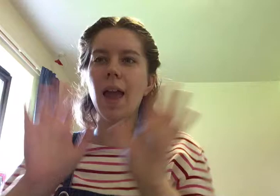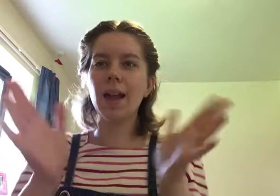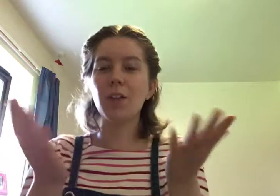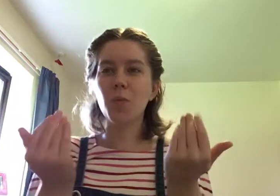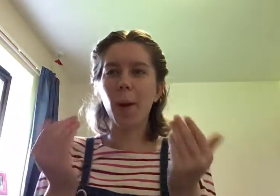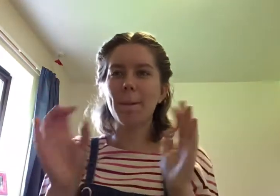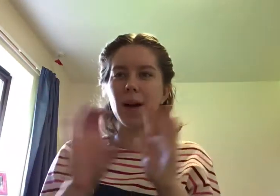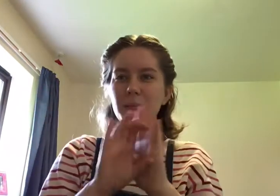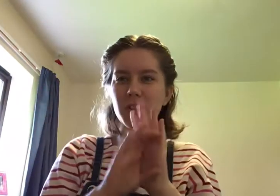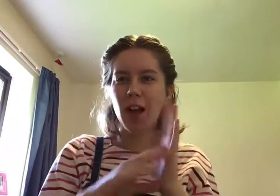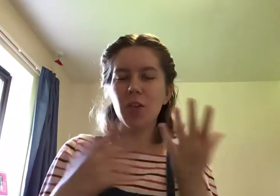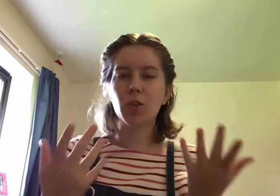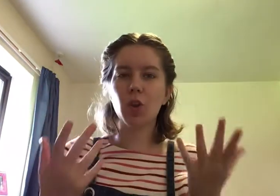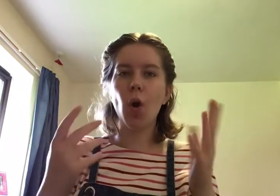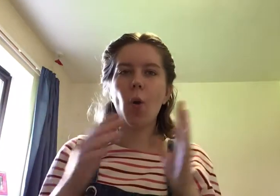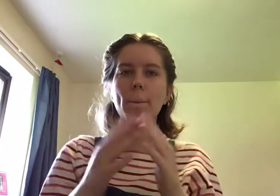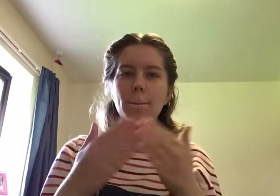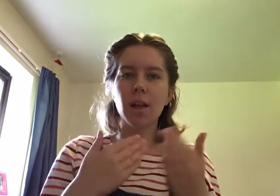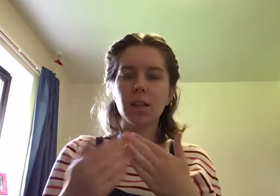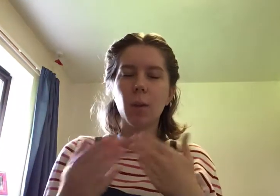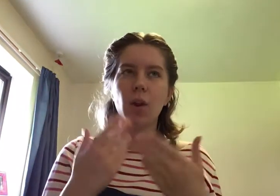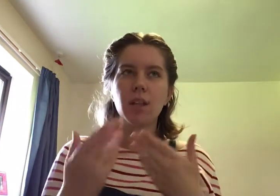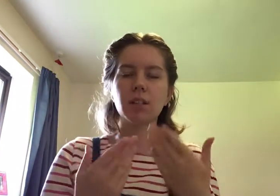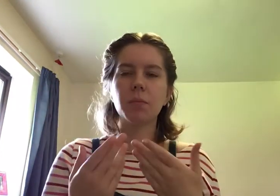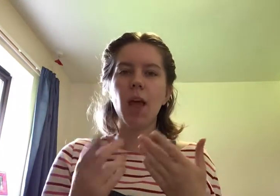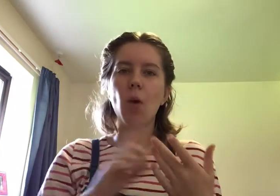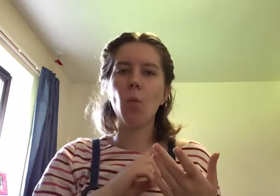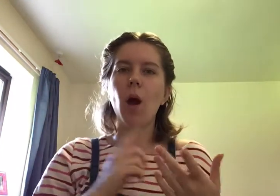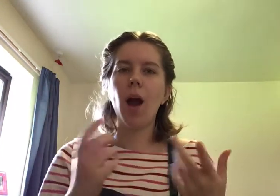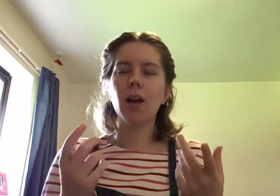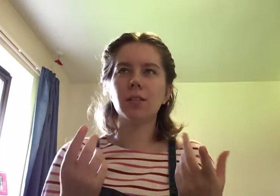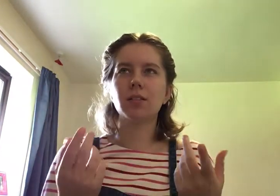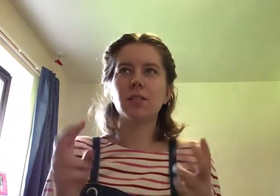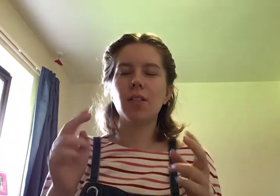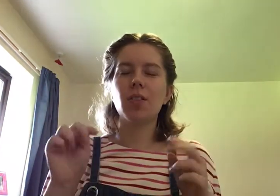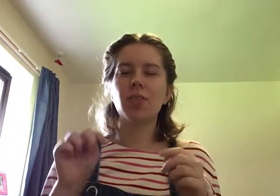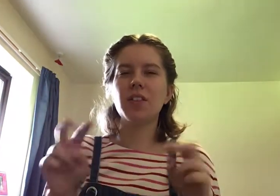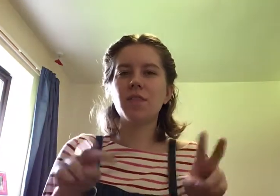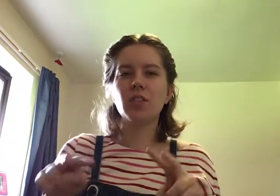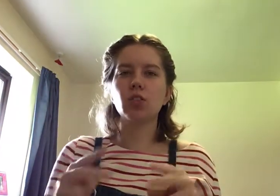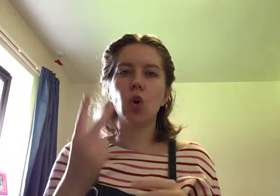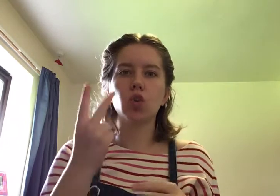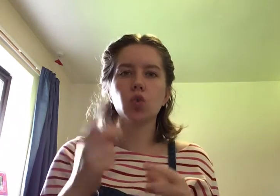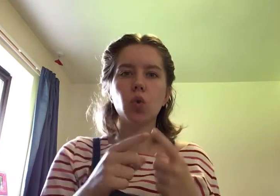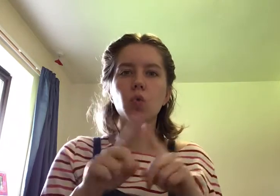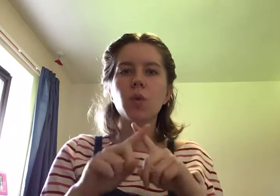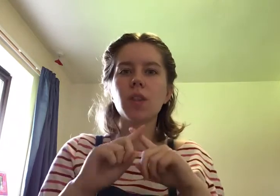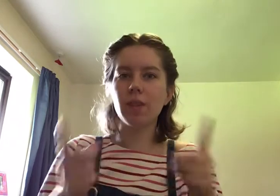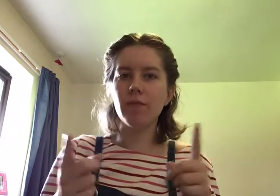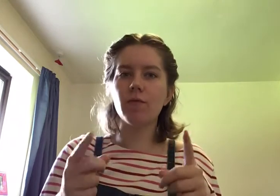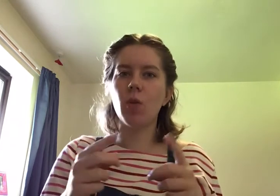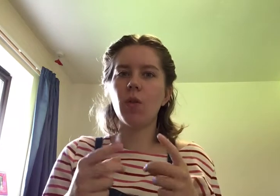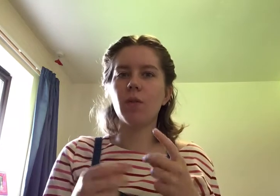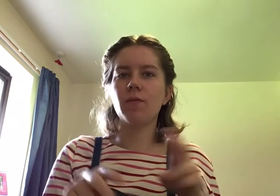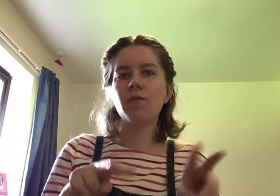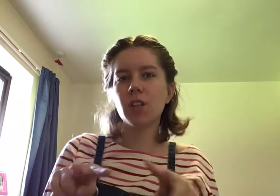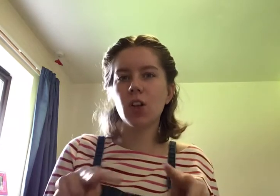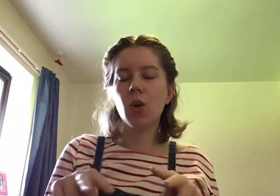Hey guys, welcome back to my channel Basically, I'm going to explain why this video has 2 different videos